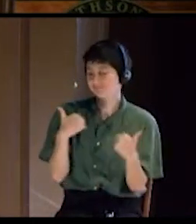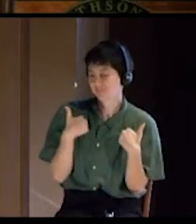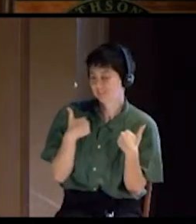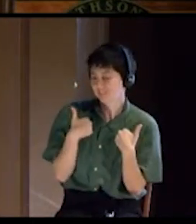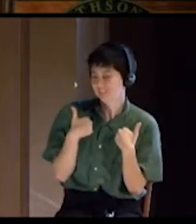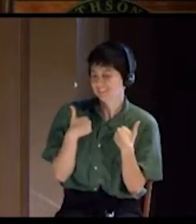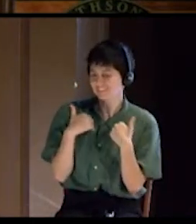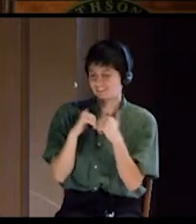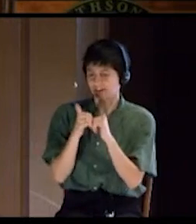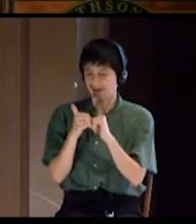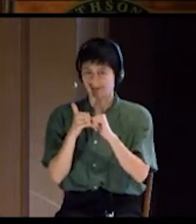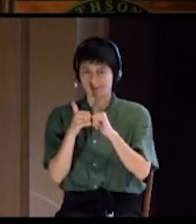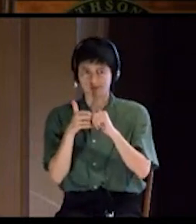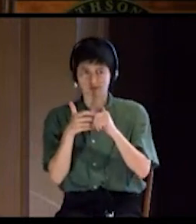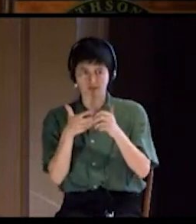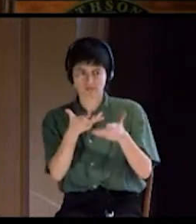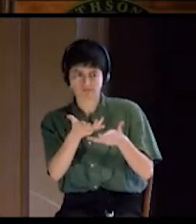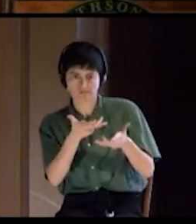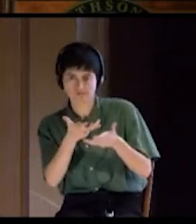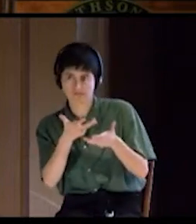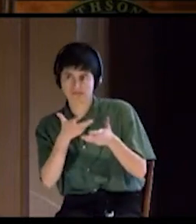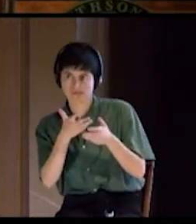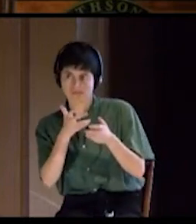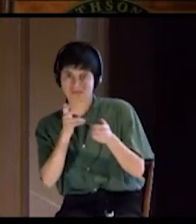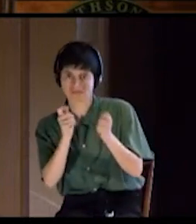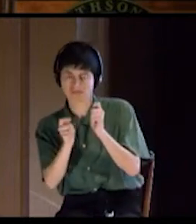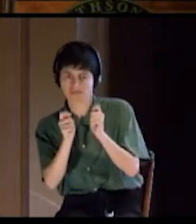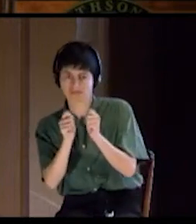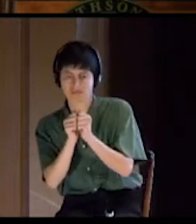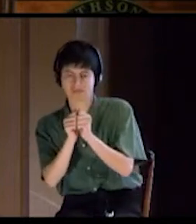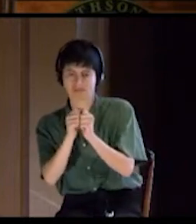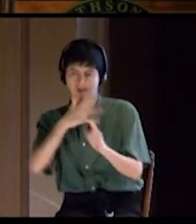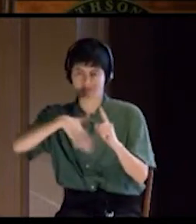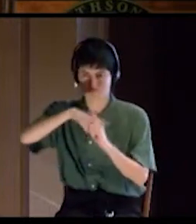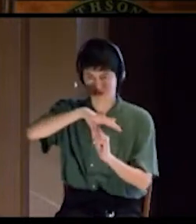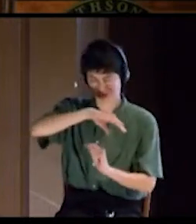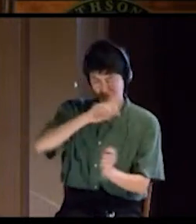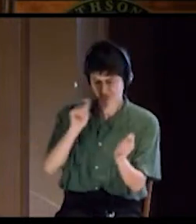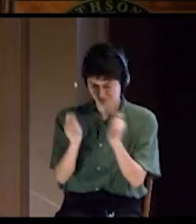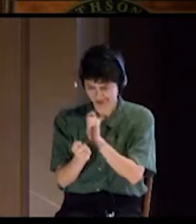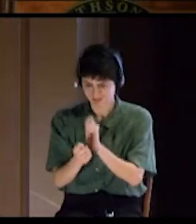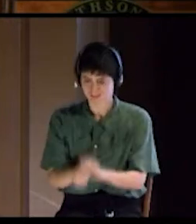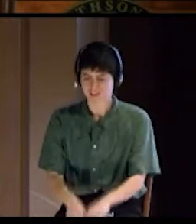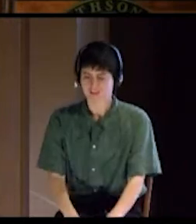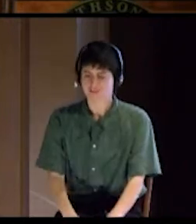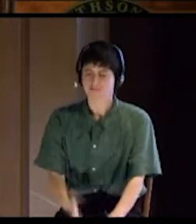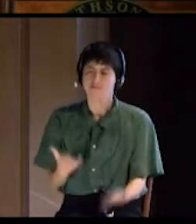So I'm sure everyone is very familiar with bryozoans, these very cute little guys.